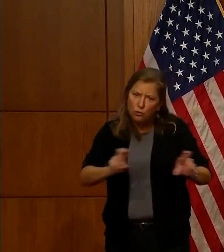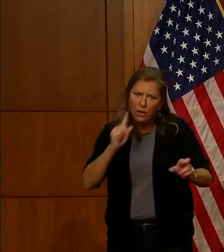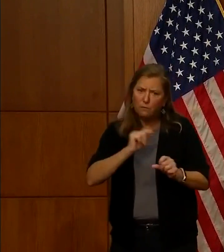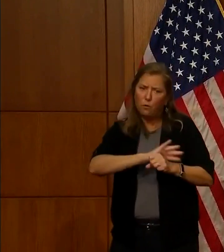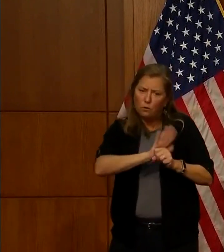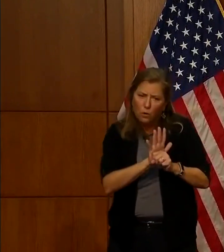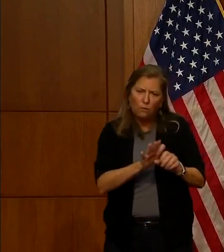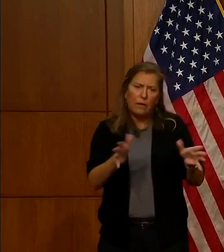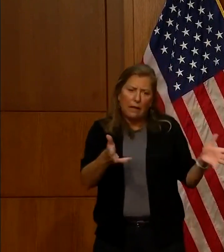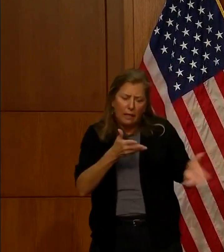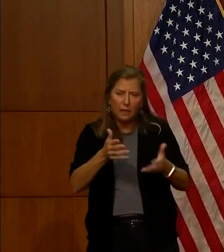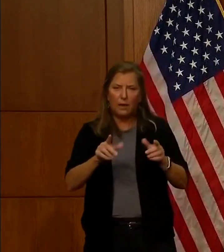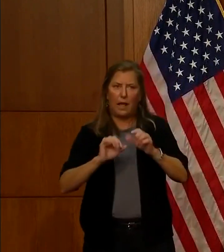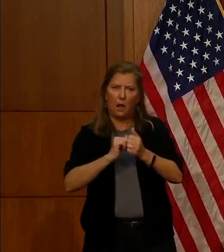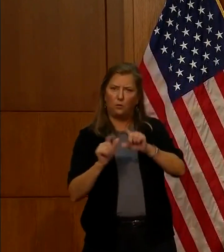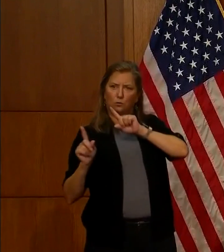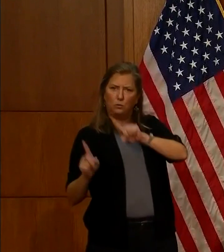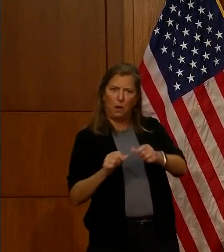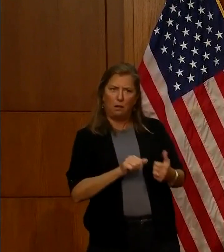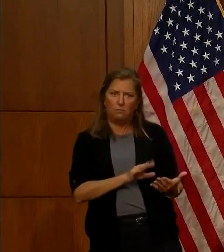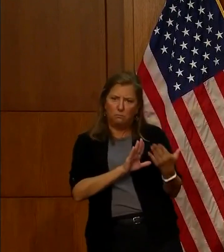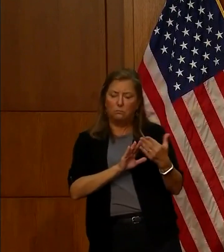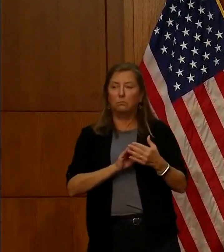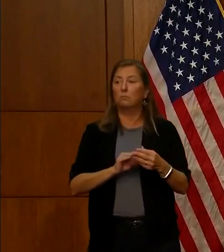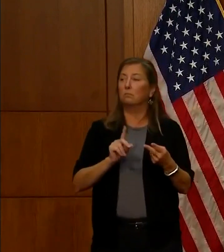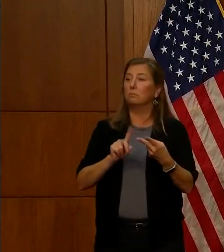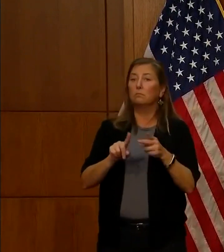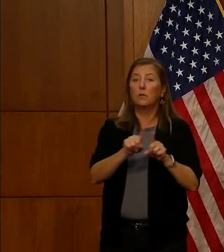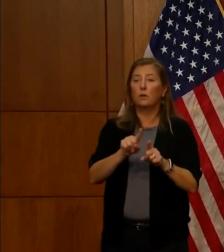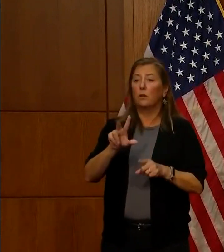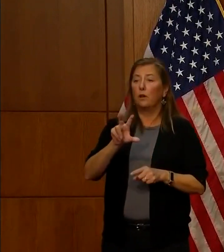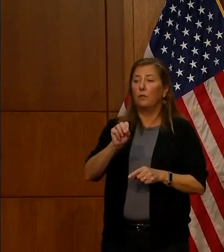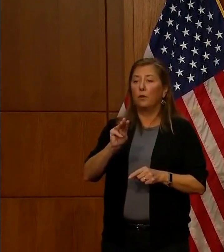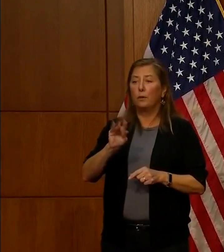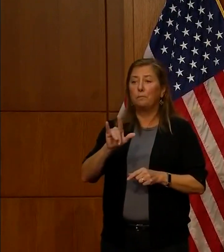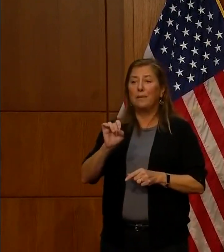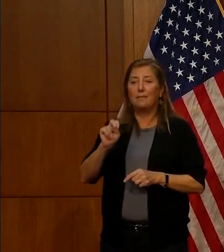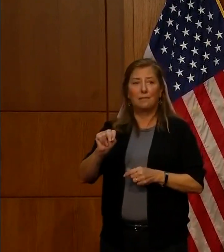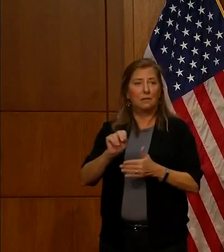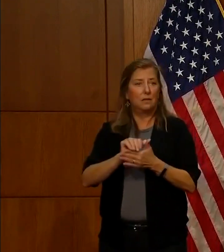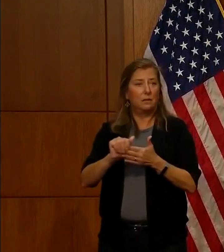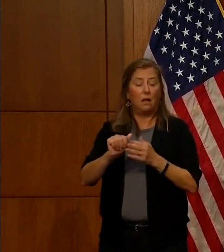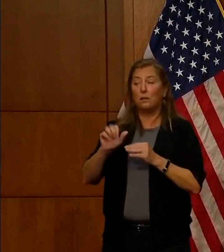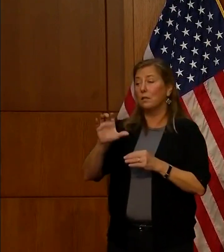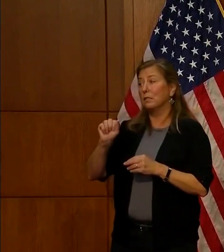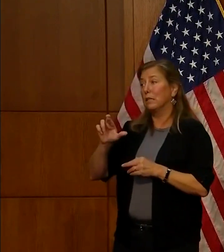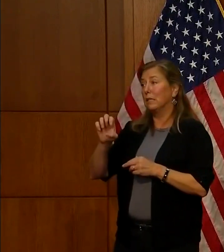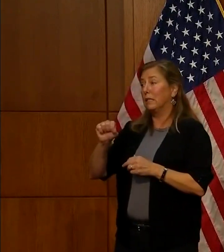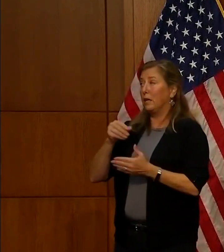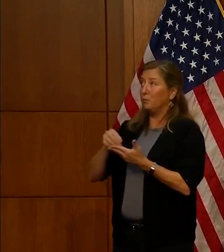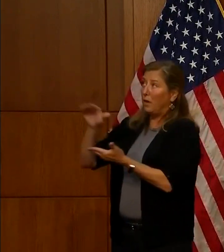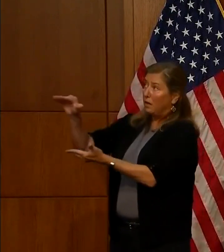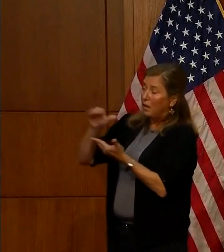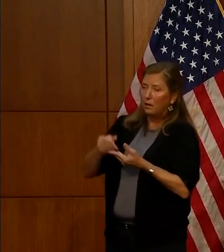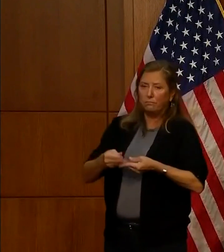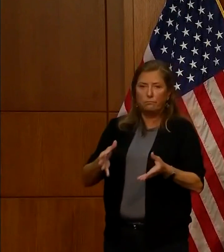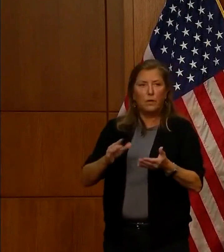SCHOOLS TO HELP THEM WITH COVERT PREPAREDNESS AND RESPONSE. WE ALSO ANNOUNCED